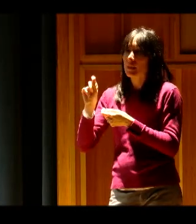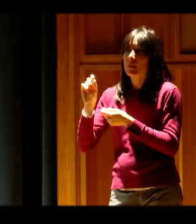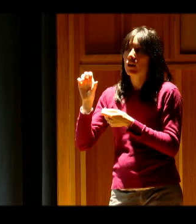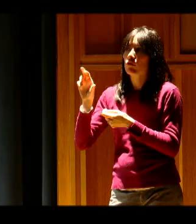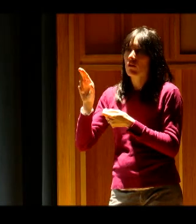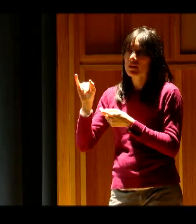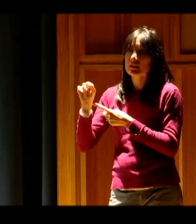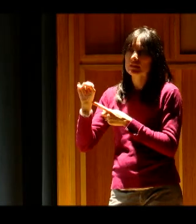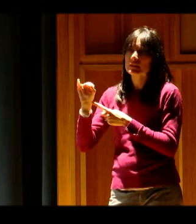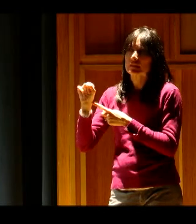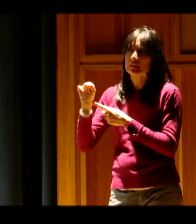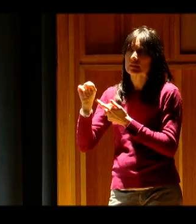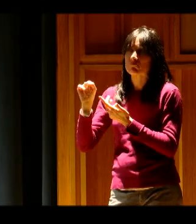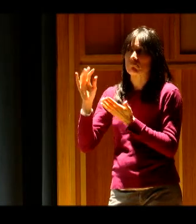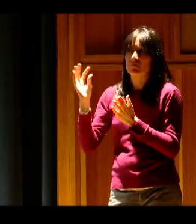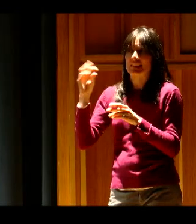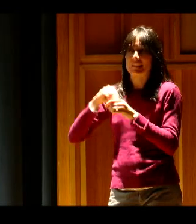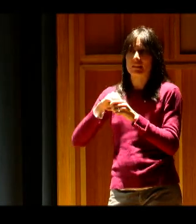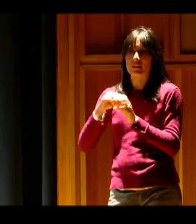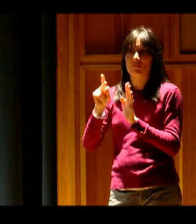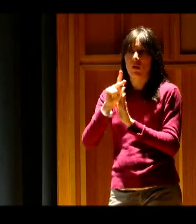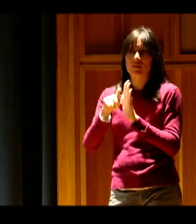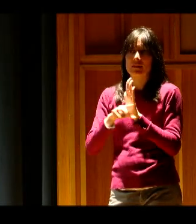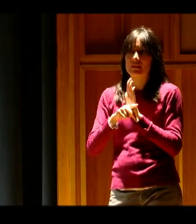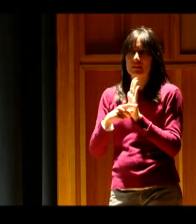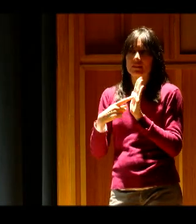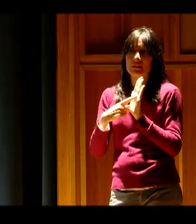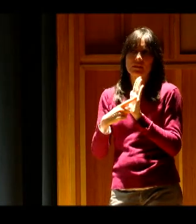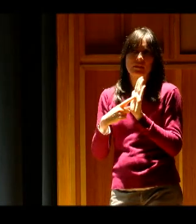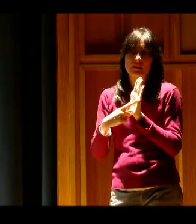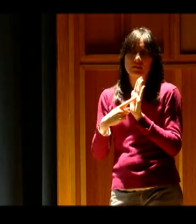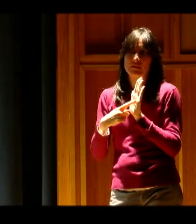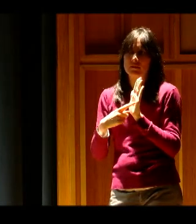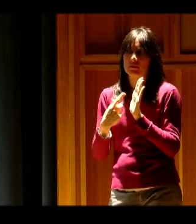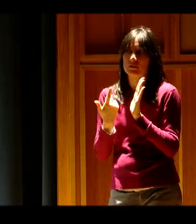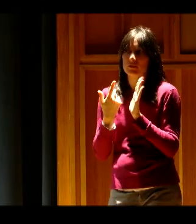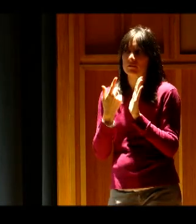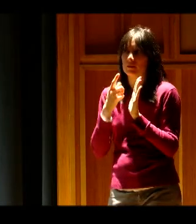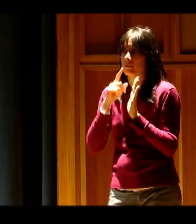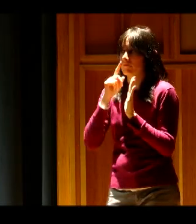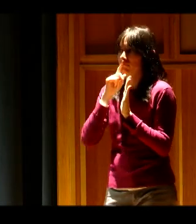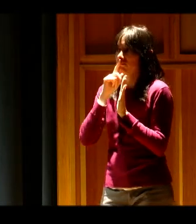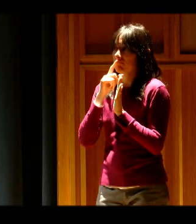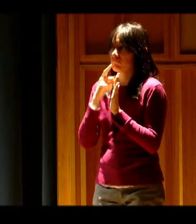recognized in policy frameworks to anything like the degree that is required.